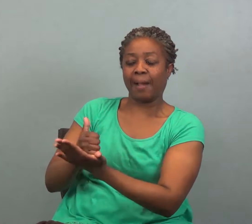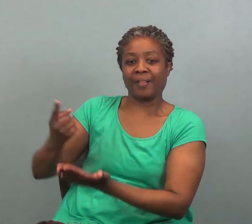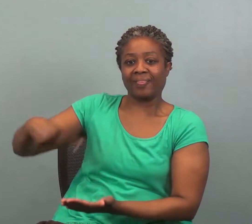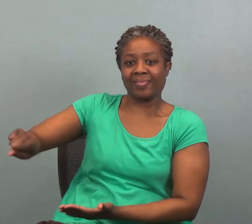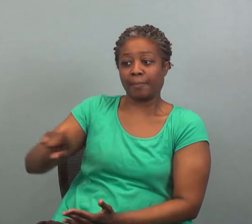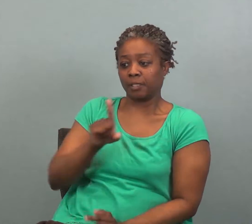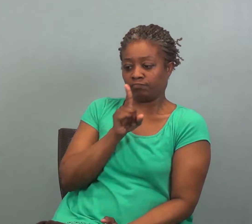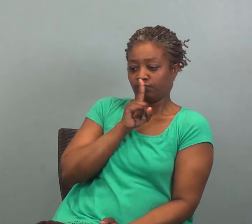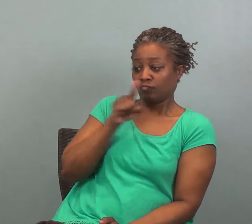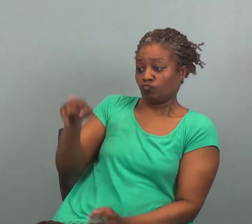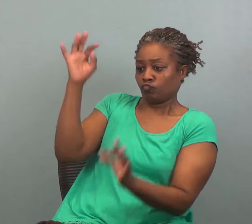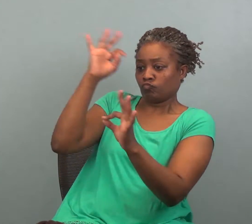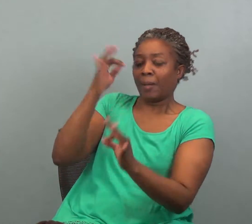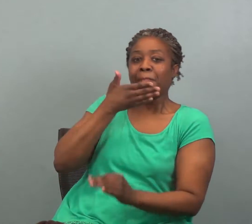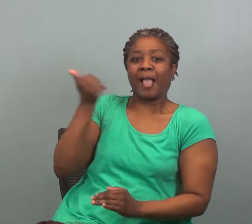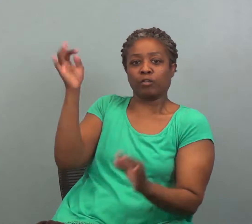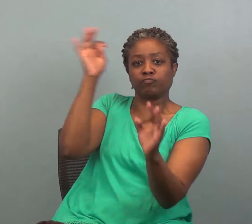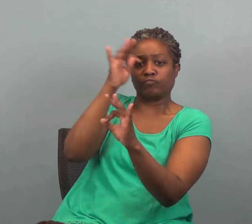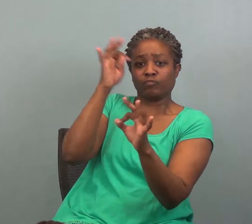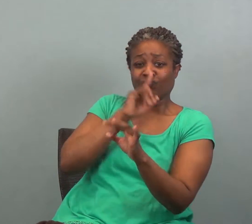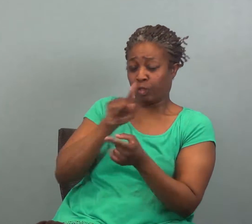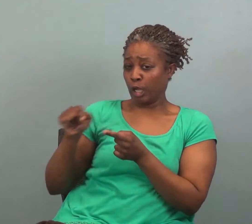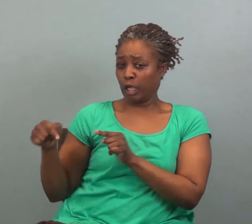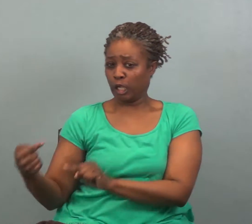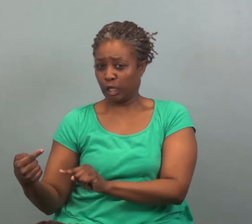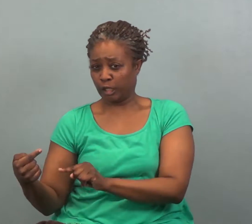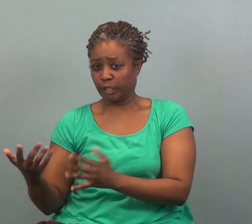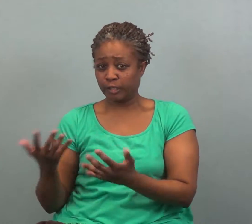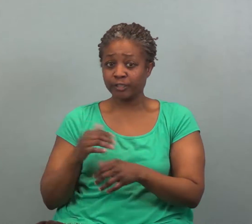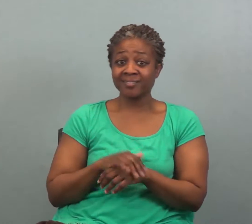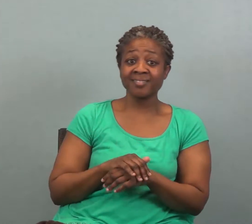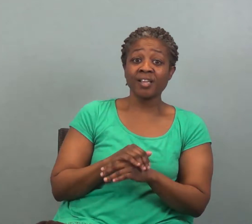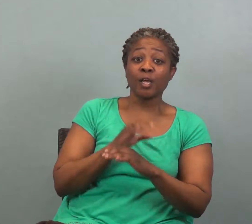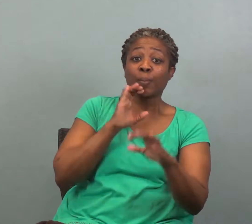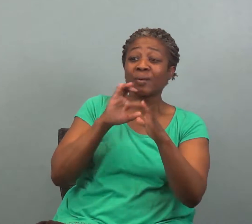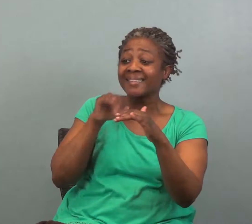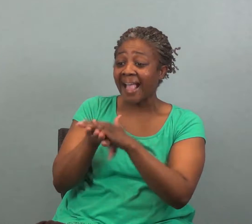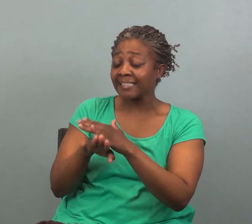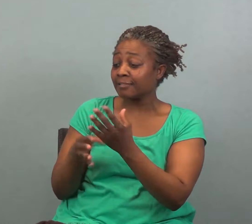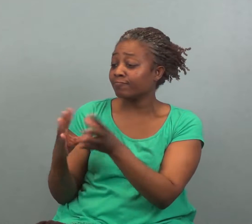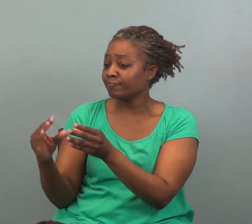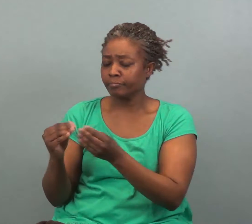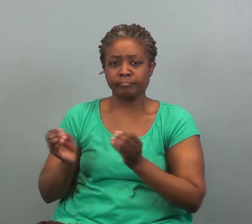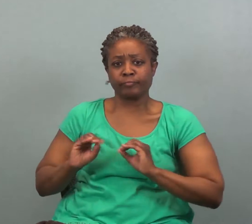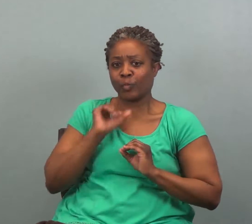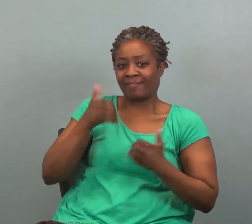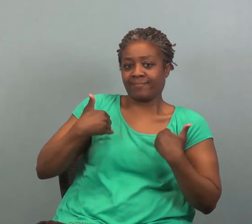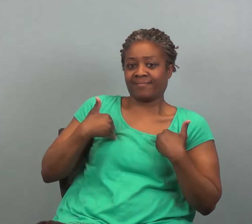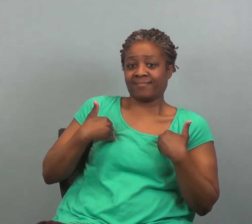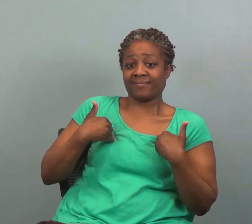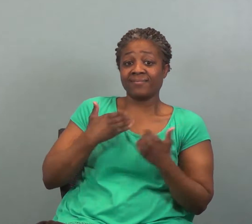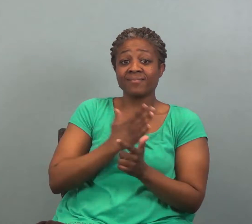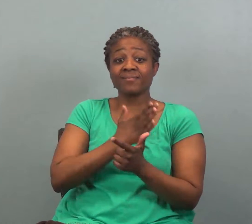Non-deaf members believe it's better for the Deaf person to be unaware, when in reality it harms them. Many Deaf people do not have access to communication in their families.